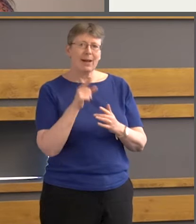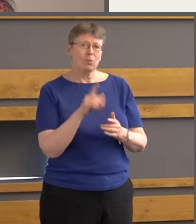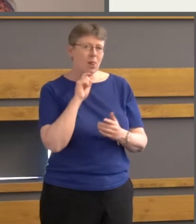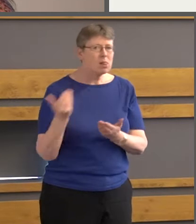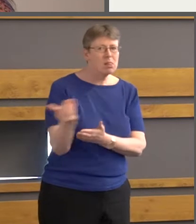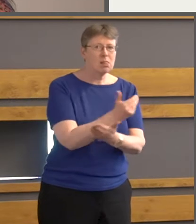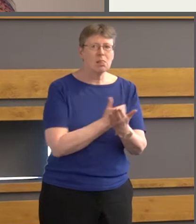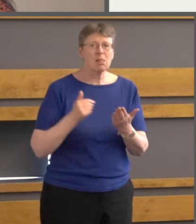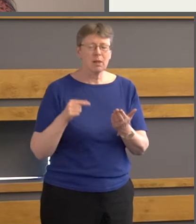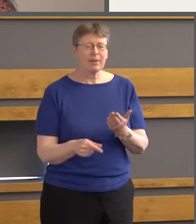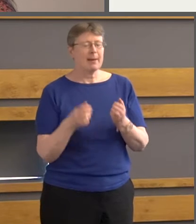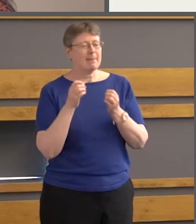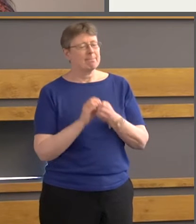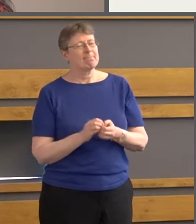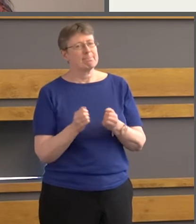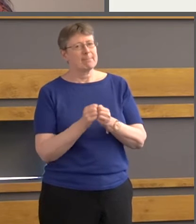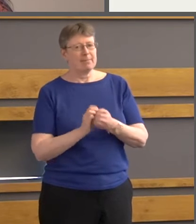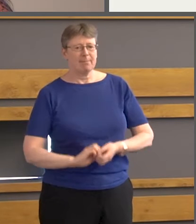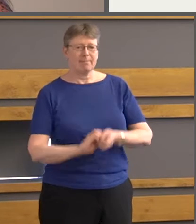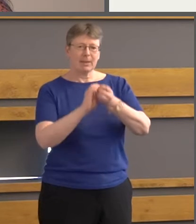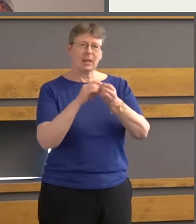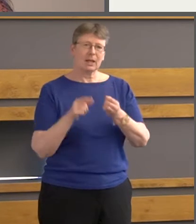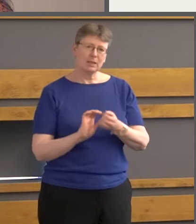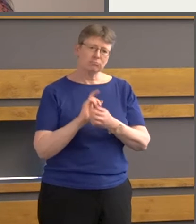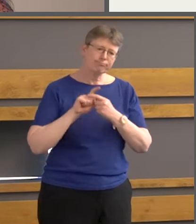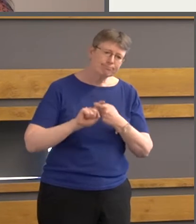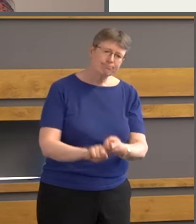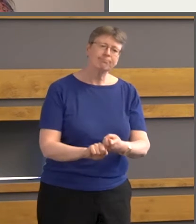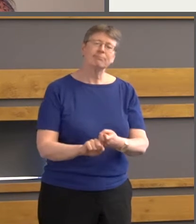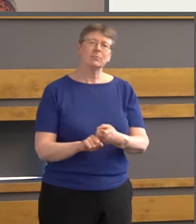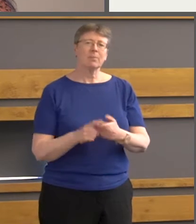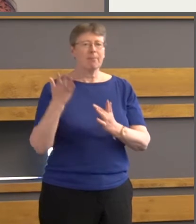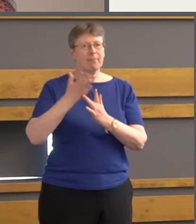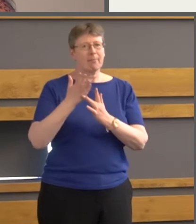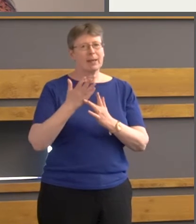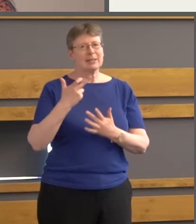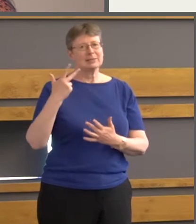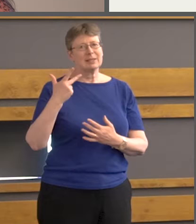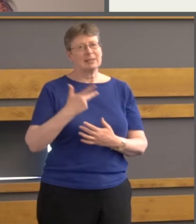The paper making industry was dependent on this trade until the mid 1800s when wood pulp began to be used,